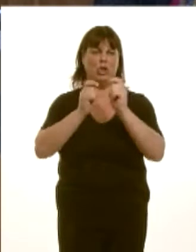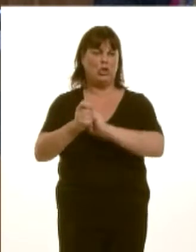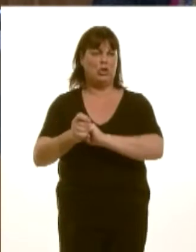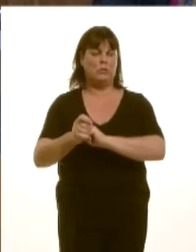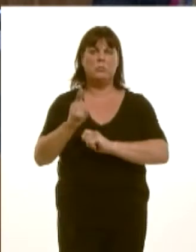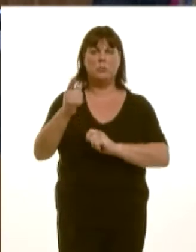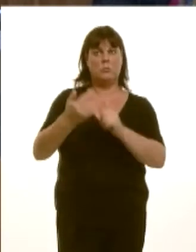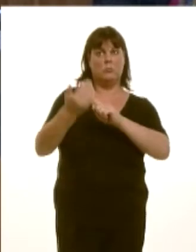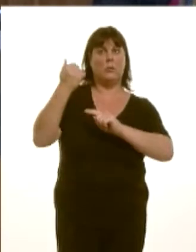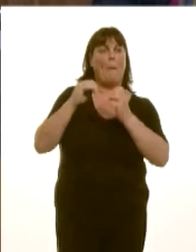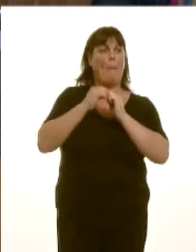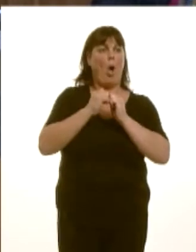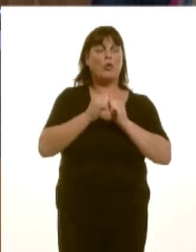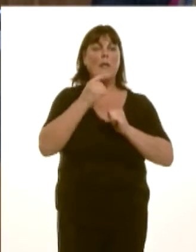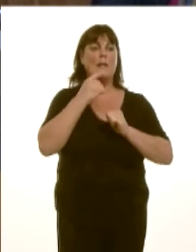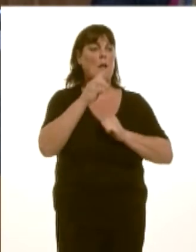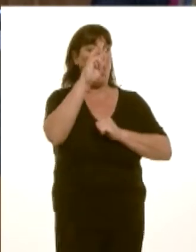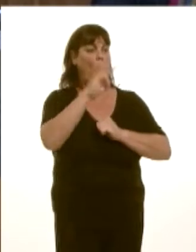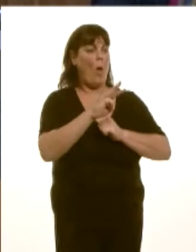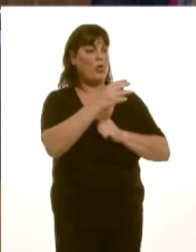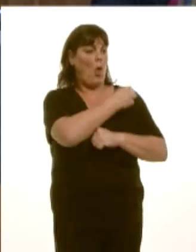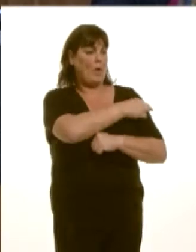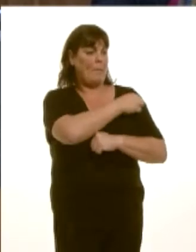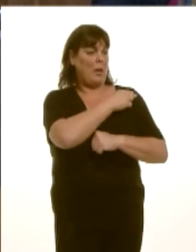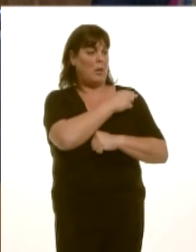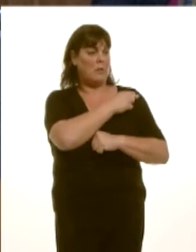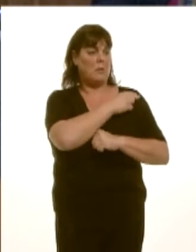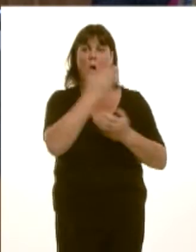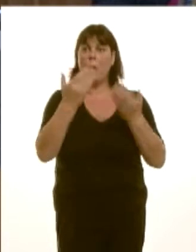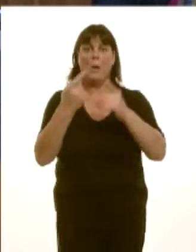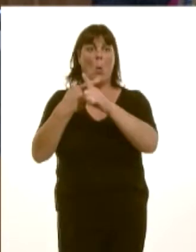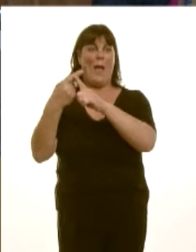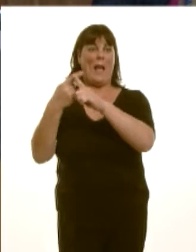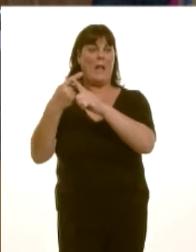that the claim that Welsh hospitals deliver worse outcomes than English ones is a wicked slander’.